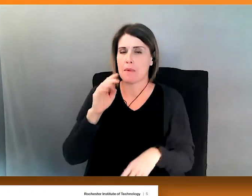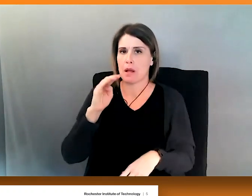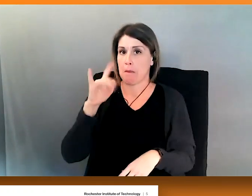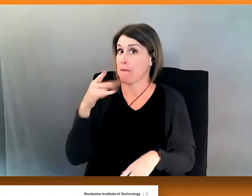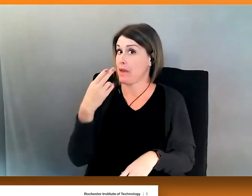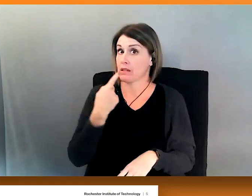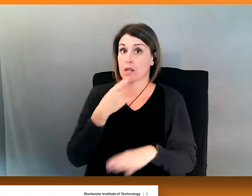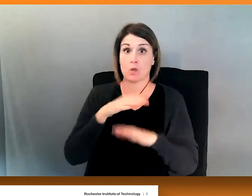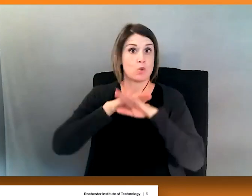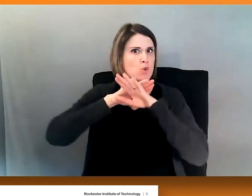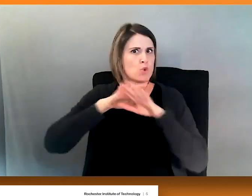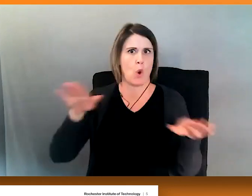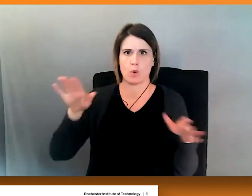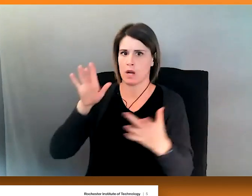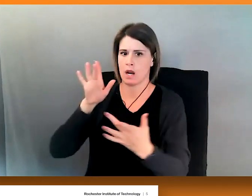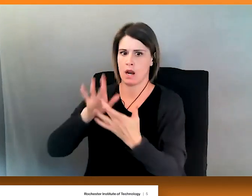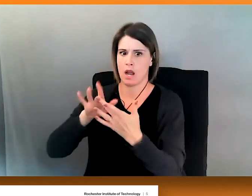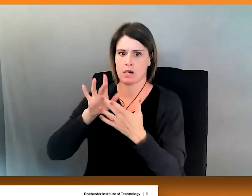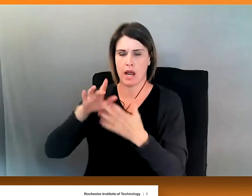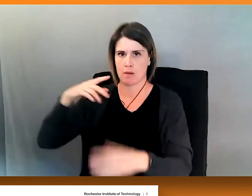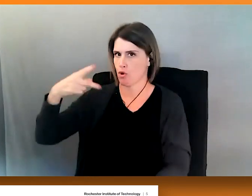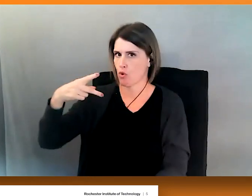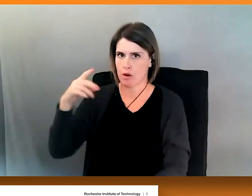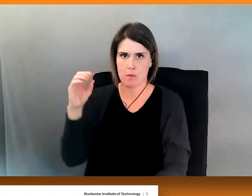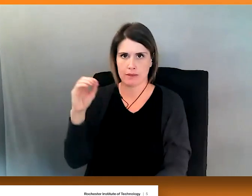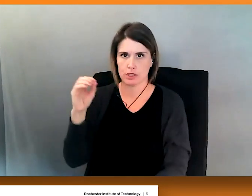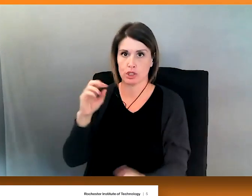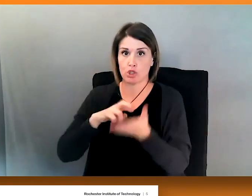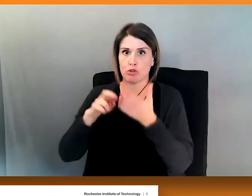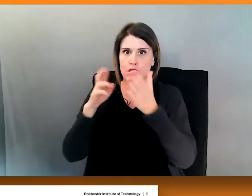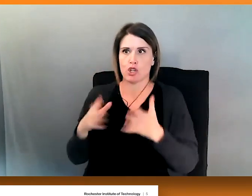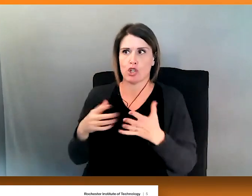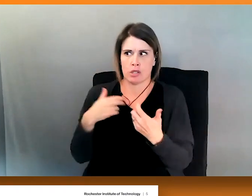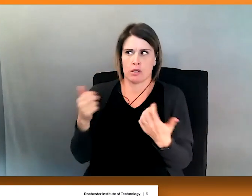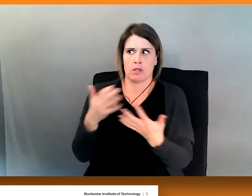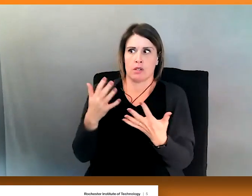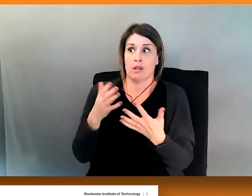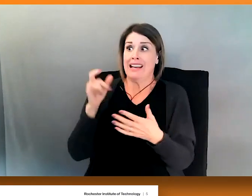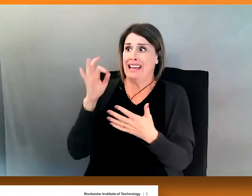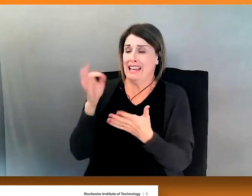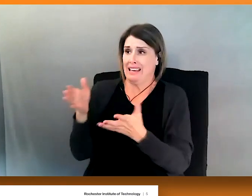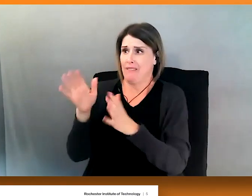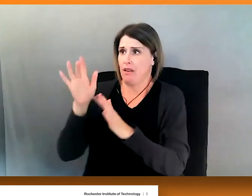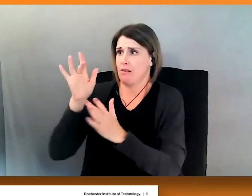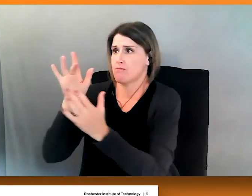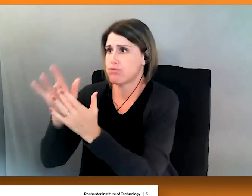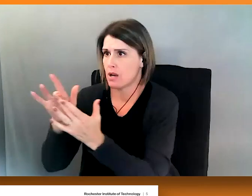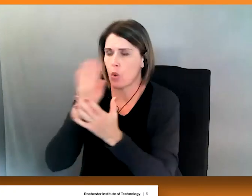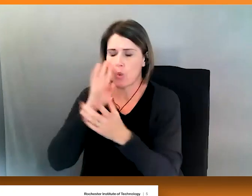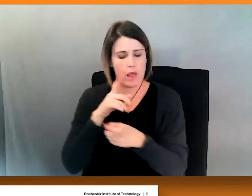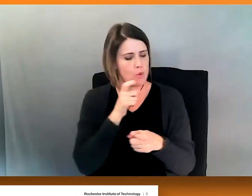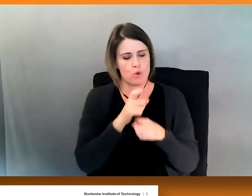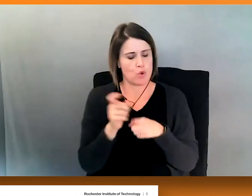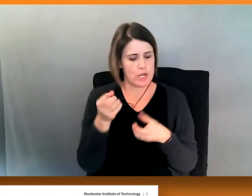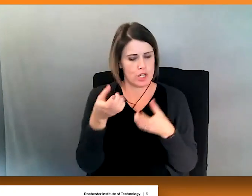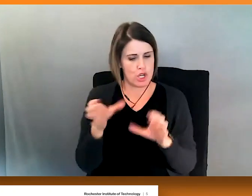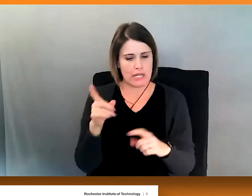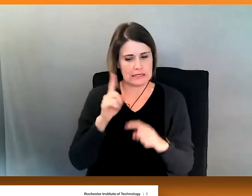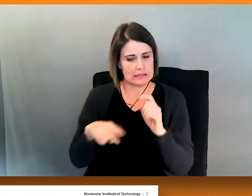Researchers would be so intimidated, they thought they would ruin their chances of being funded if they reached out, they were worried